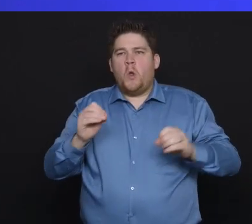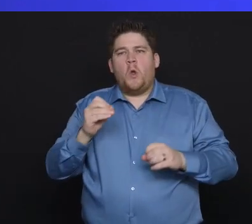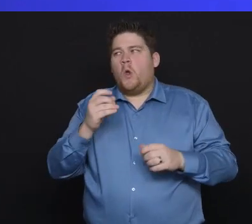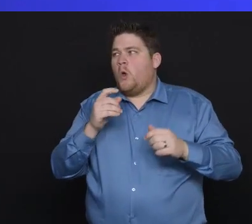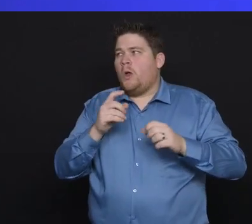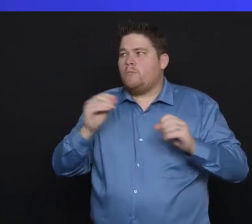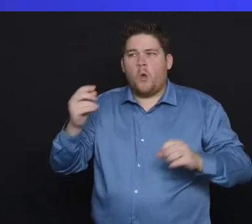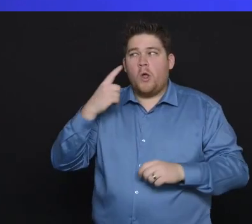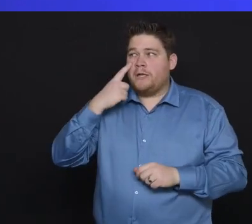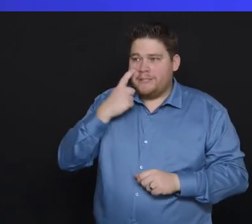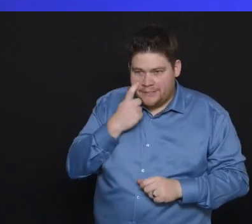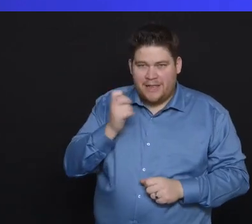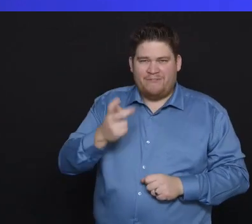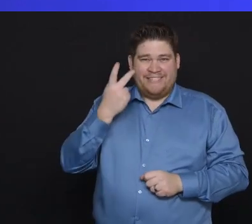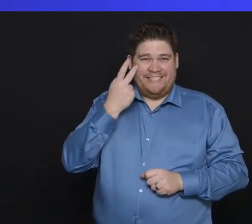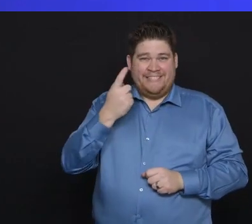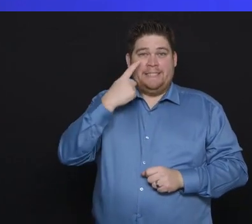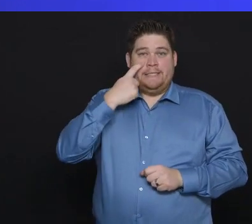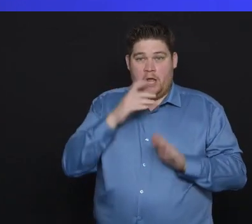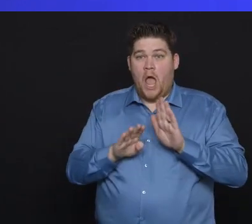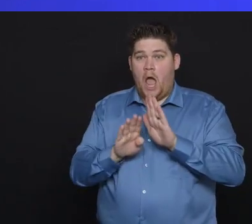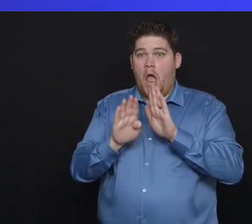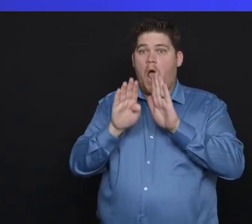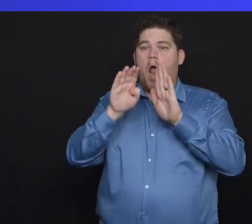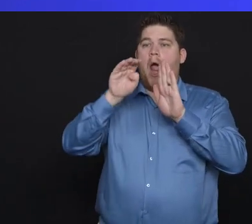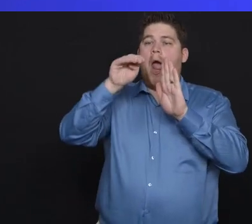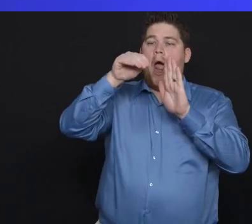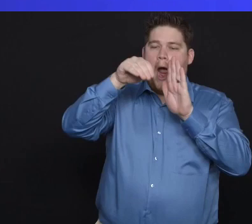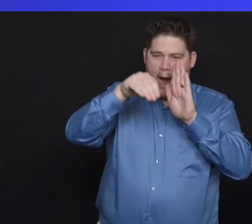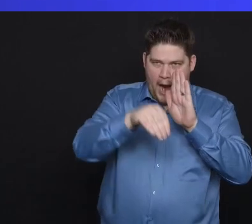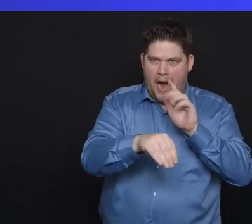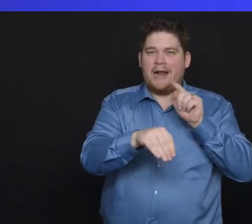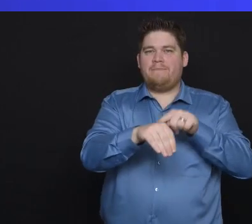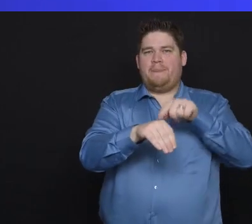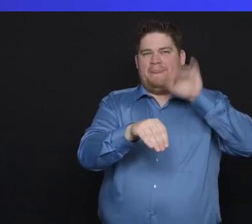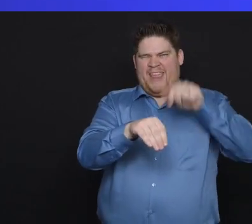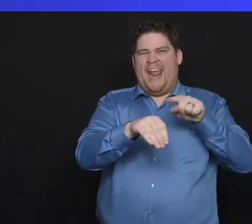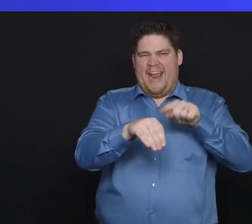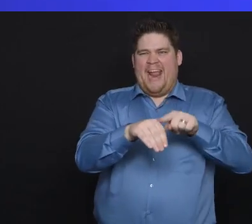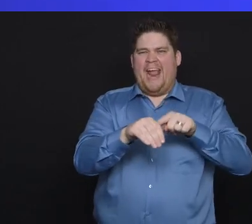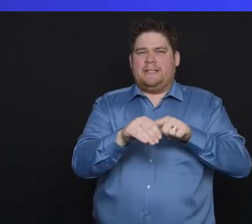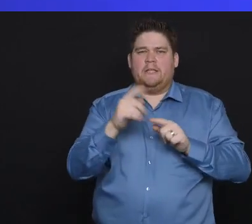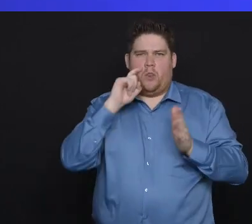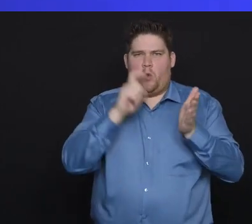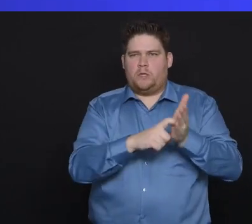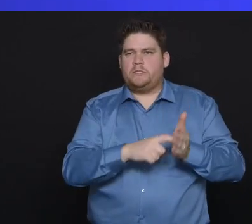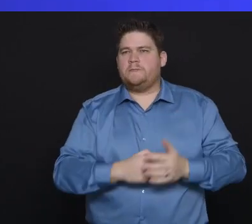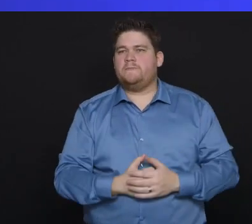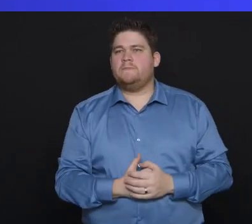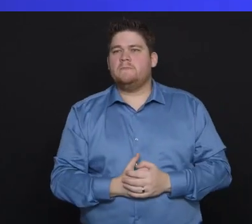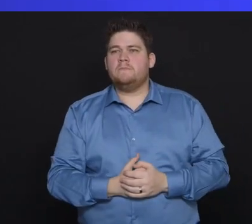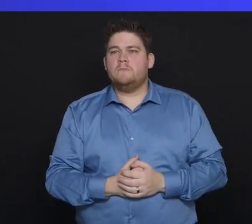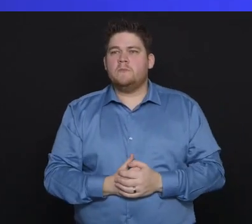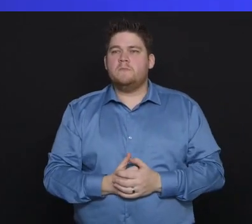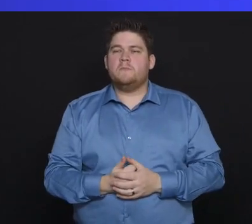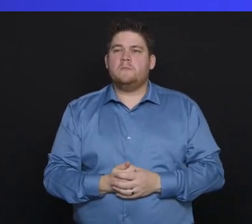Our peak maybe, hopefully, long and flat, so that we're not getting those spikes and